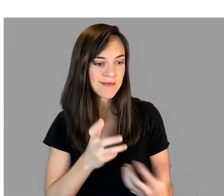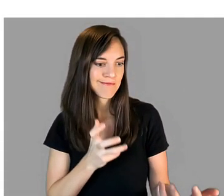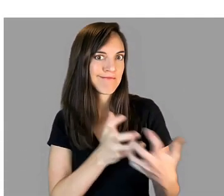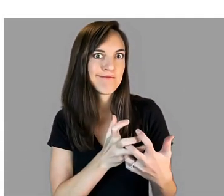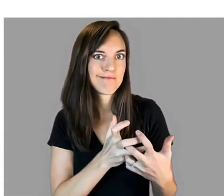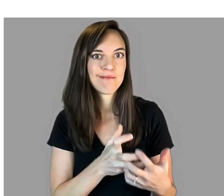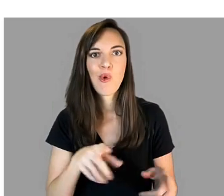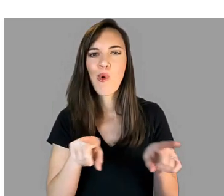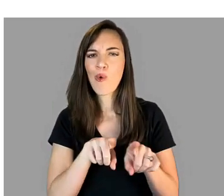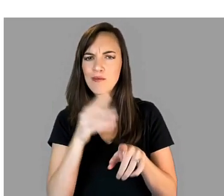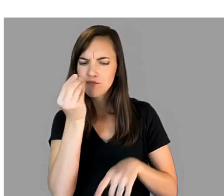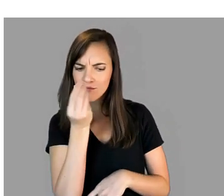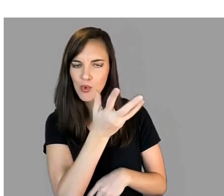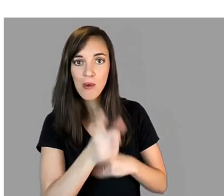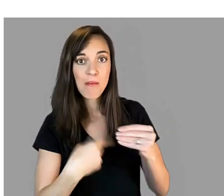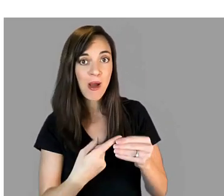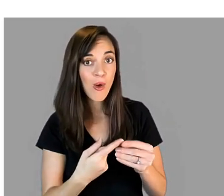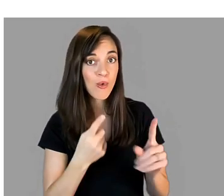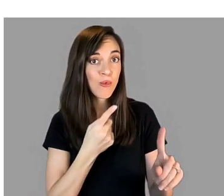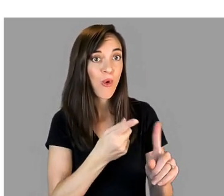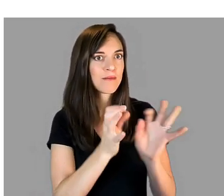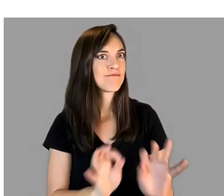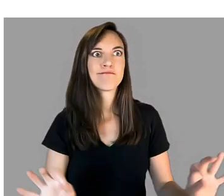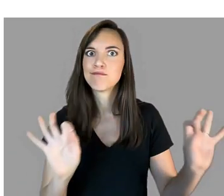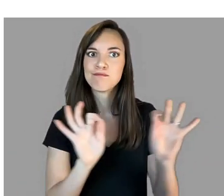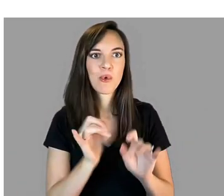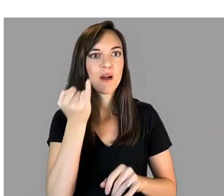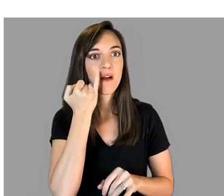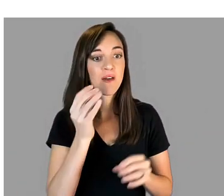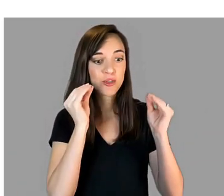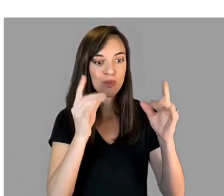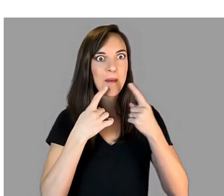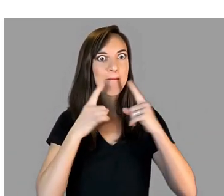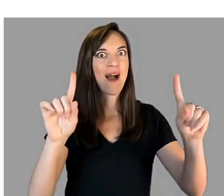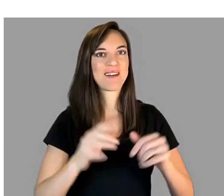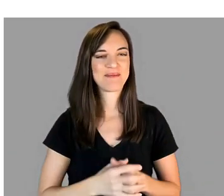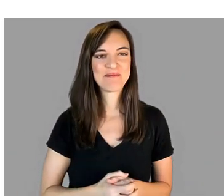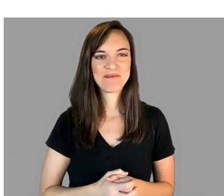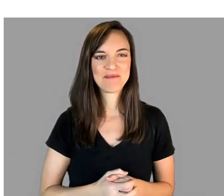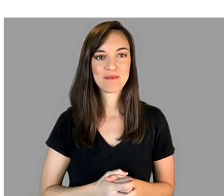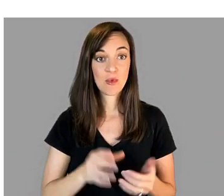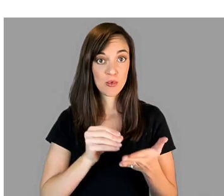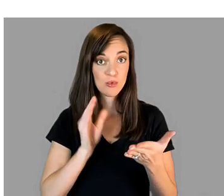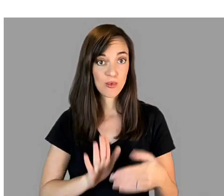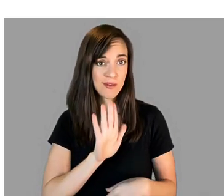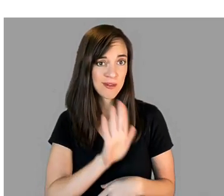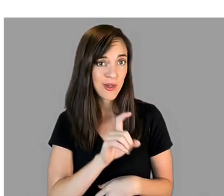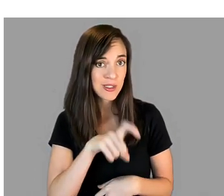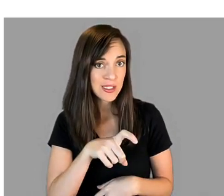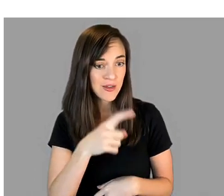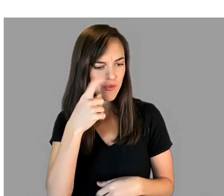Prioritizing goals based on student needs and communicating these goals effectively are essential components of effective instruction.